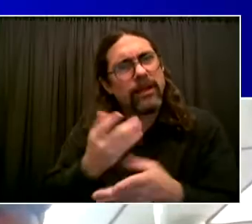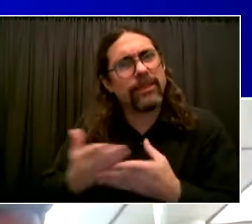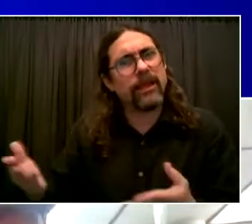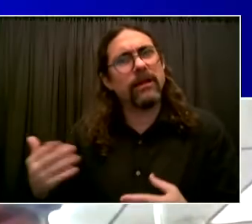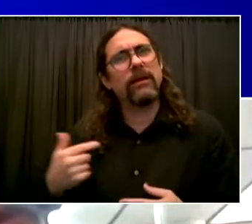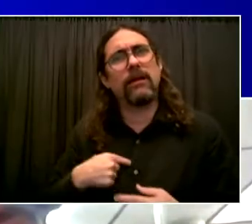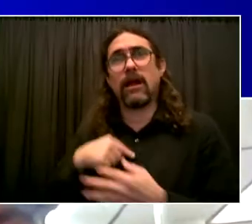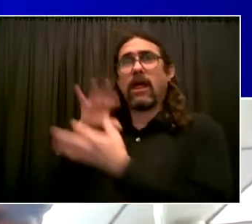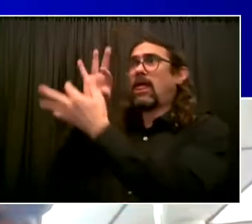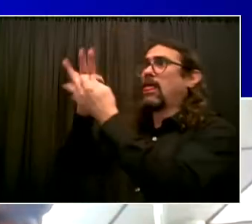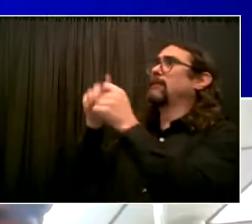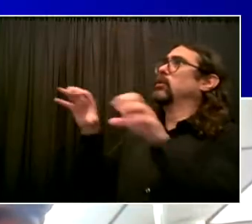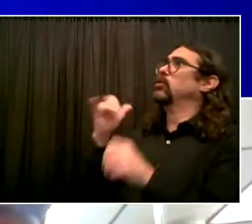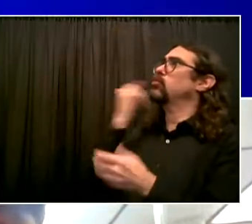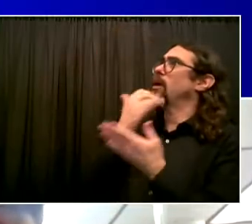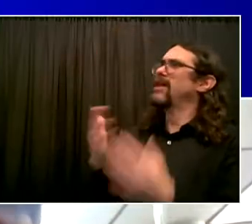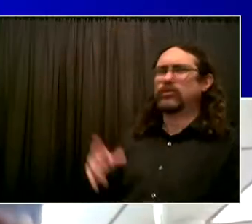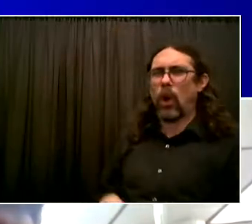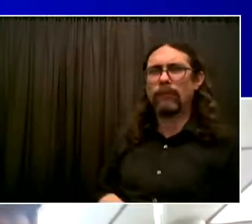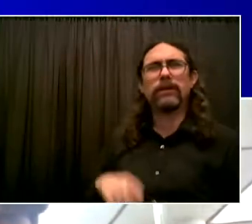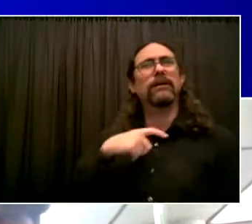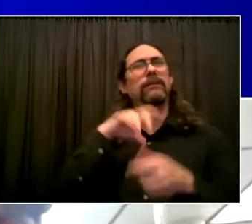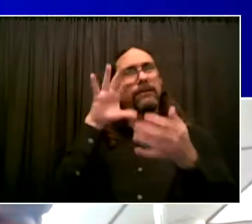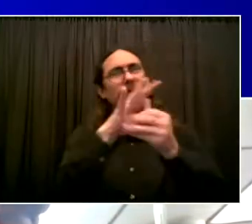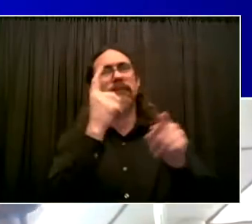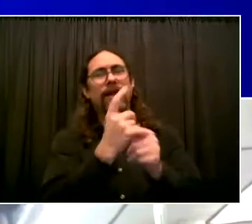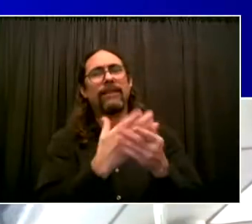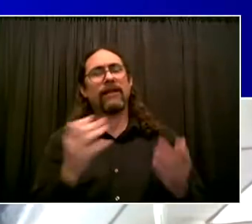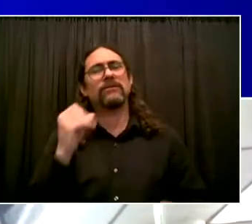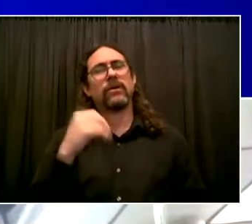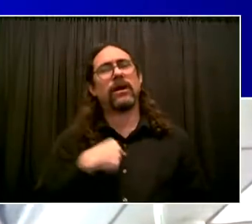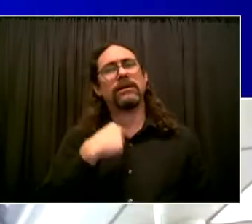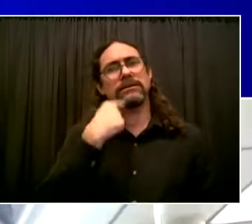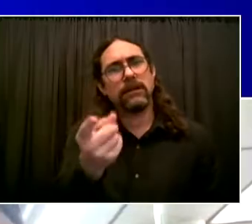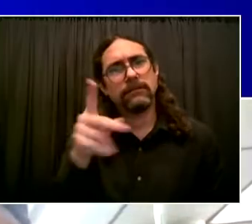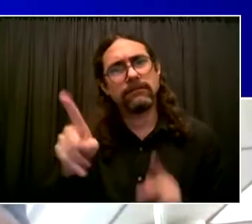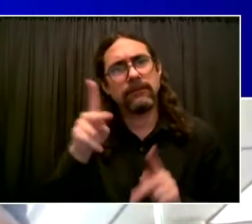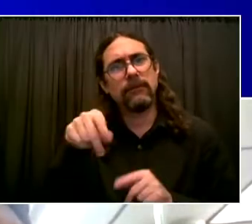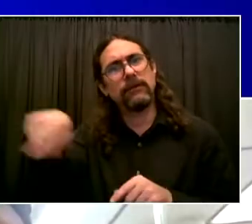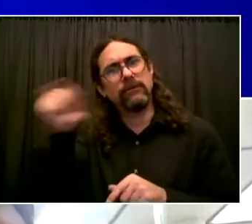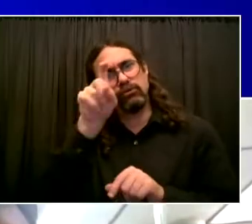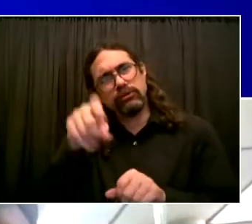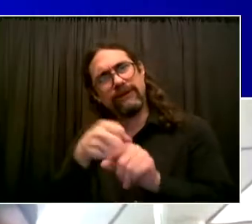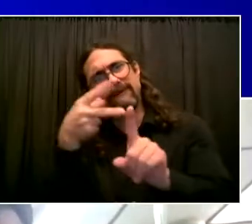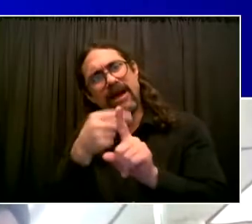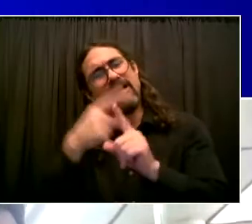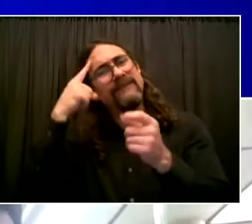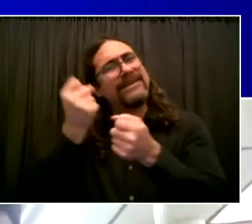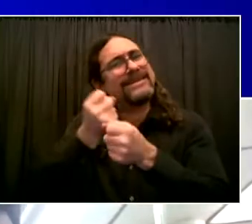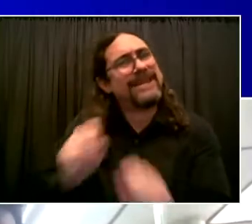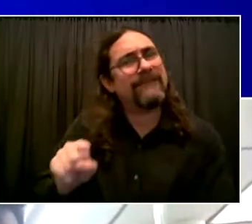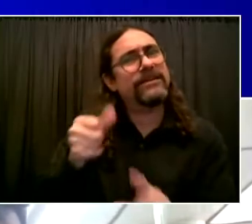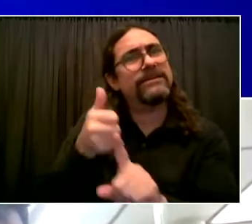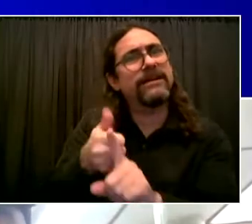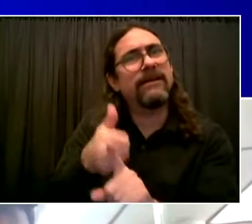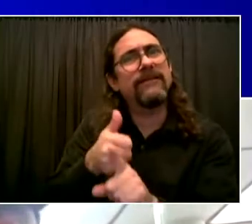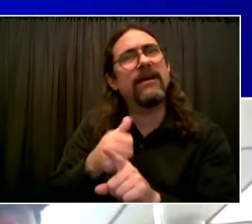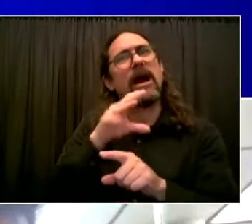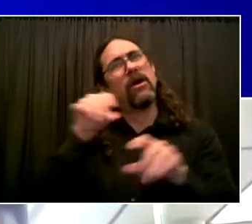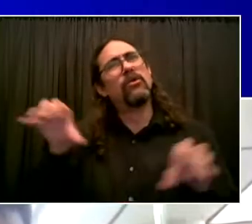DO THE RIGHT THING. EW OKSPE TO THE GUYS, THIS IS SOMEITHNG WE